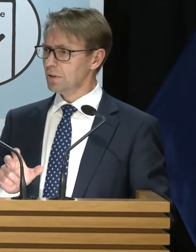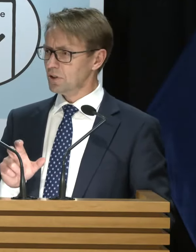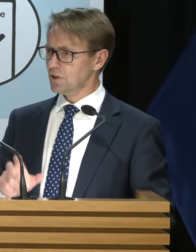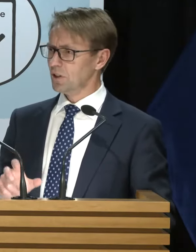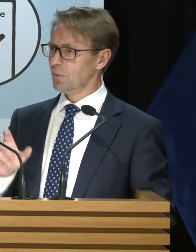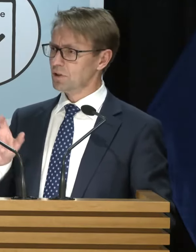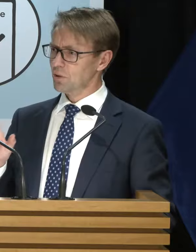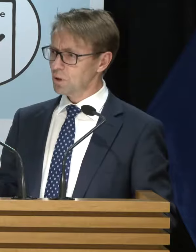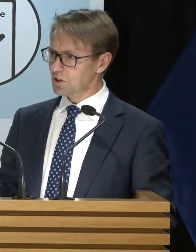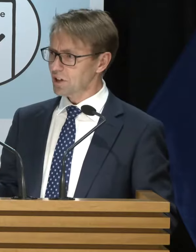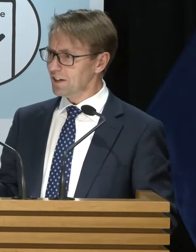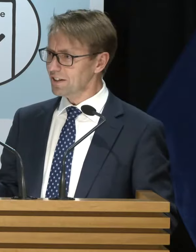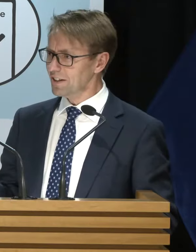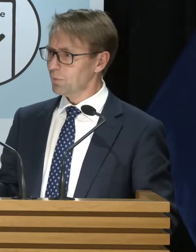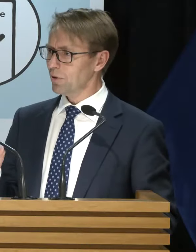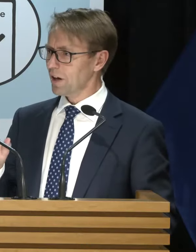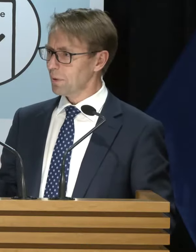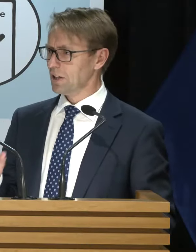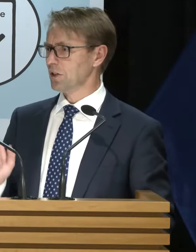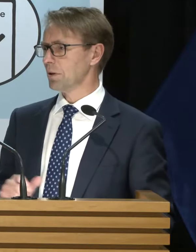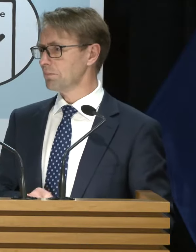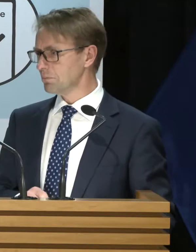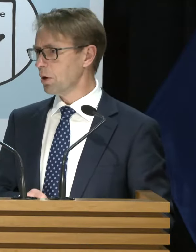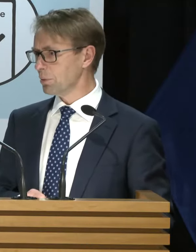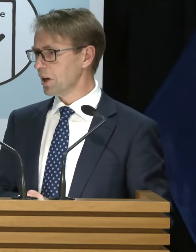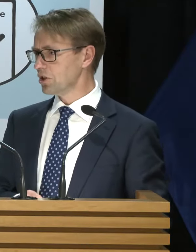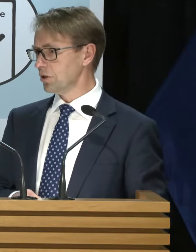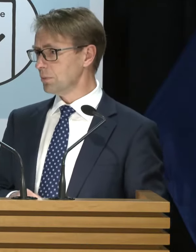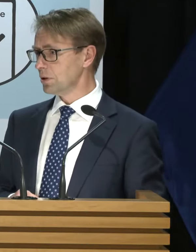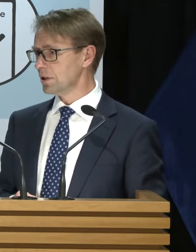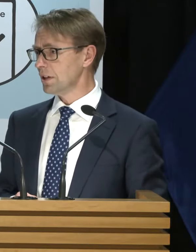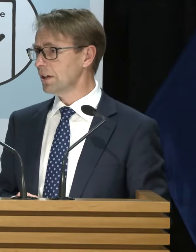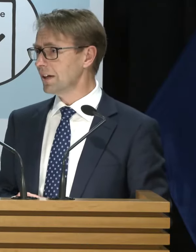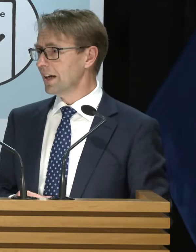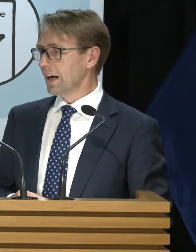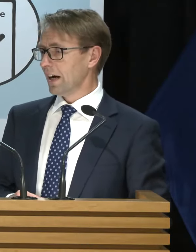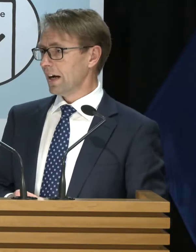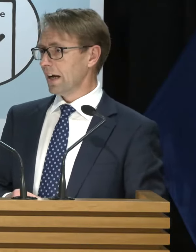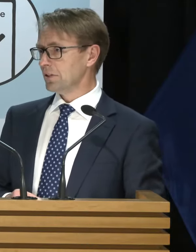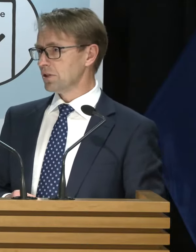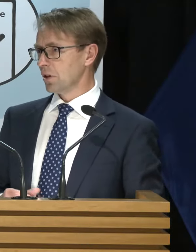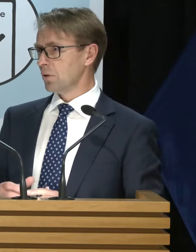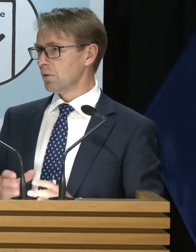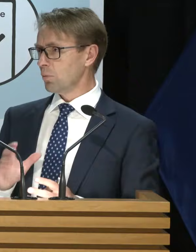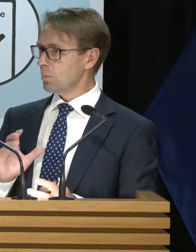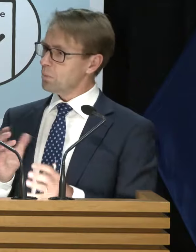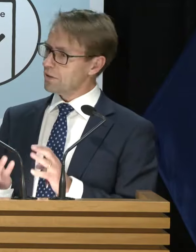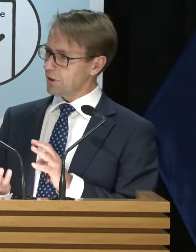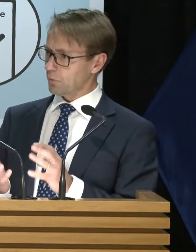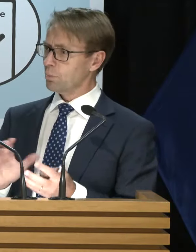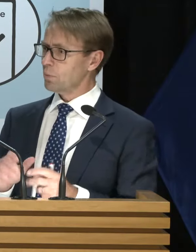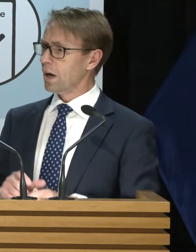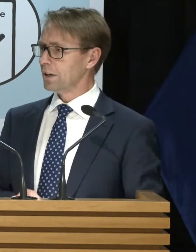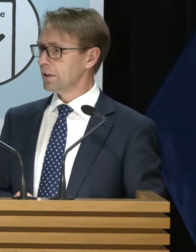Technically advisory group is considering this tomorrow and we are meeting in the afternoon with some modelling work from our team. Our key objective is to go into